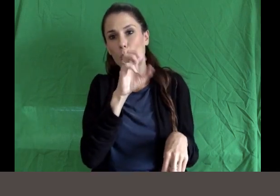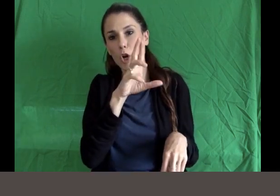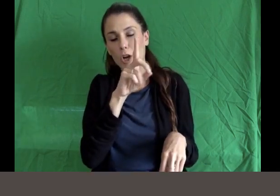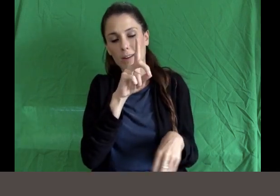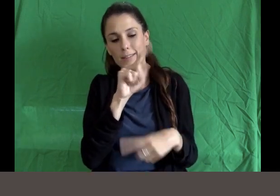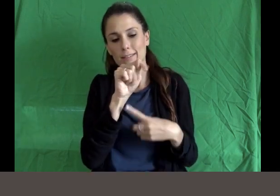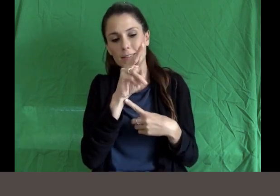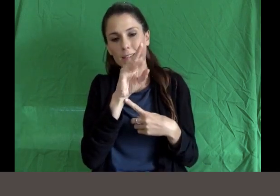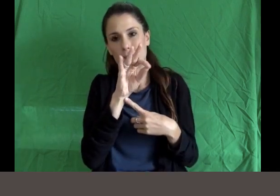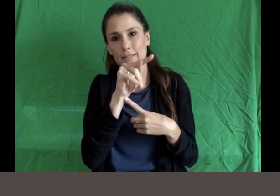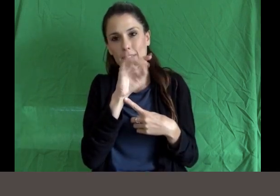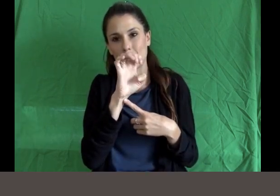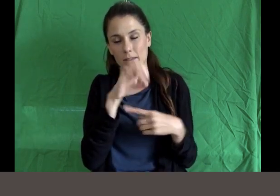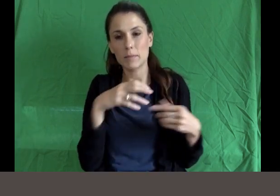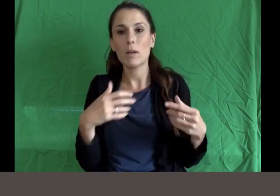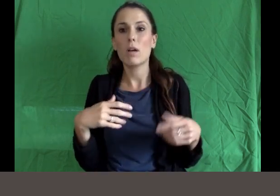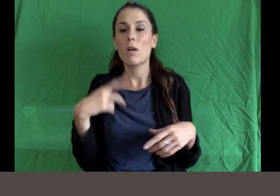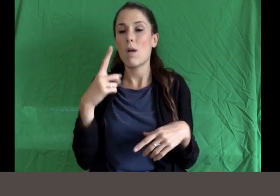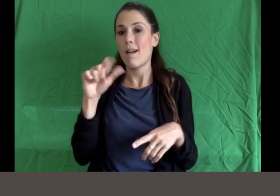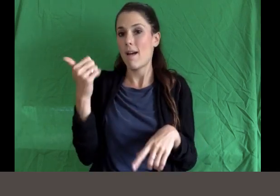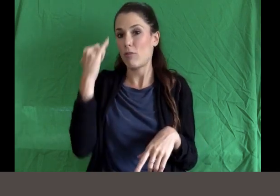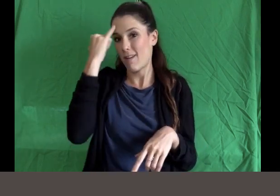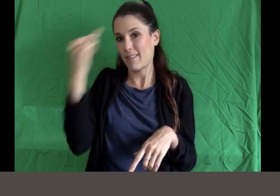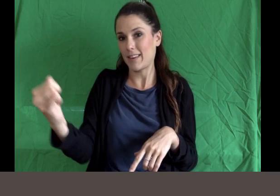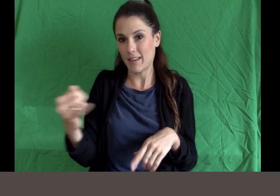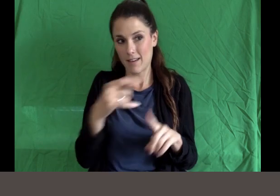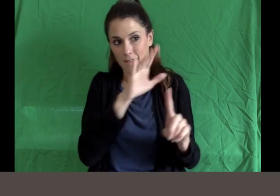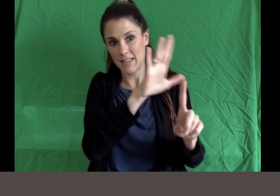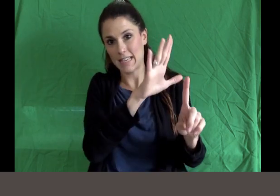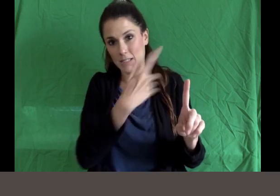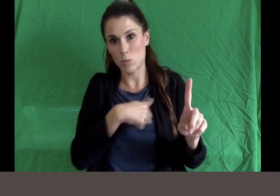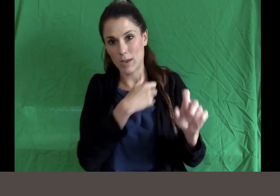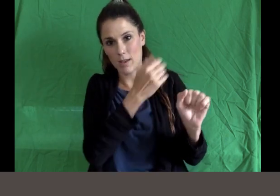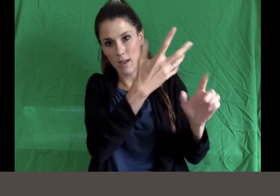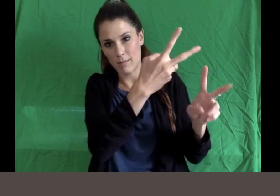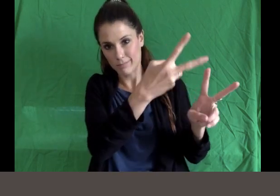well another thing or another idea of Edward Tufte's that we can implement are small multiples